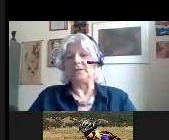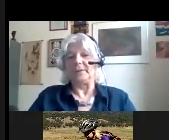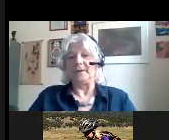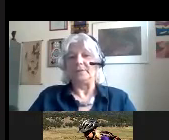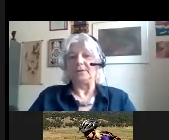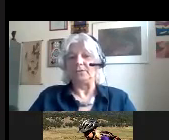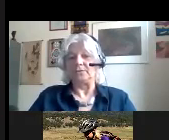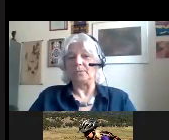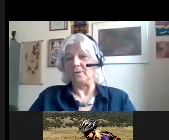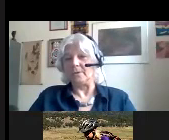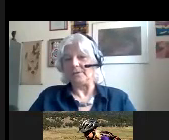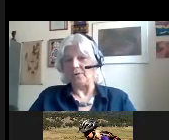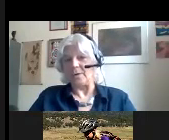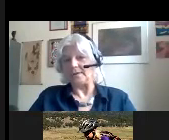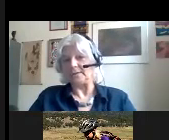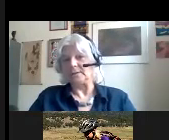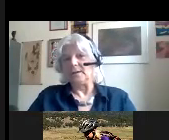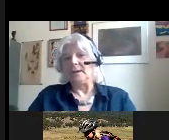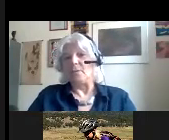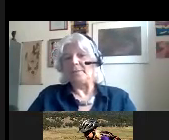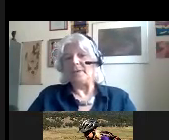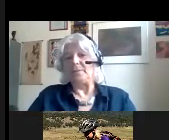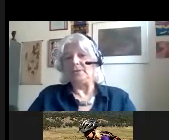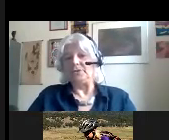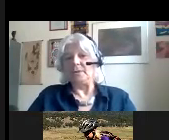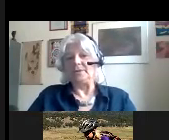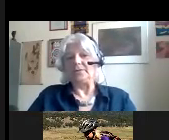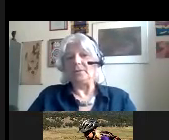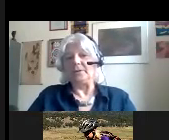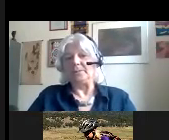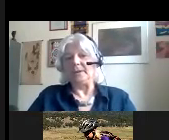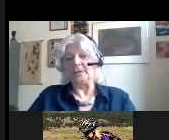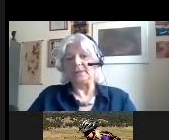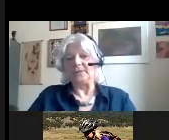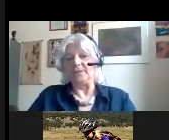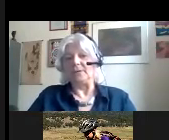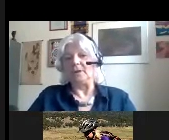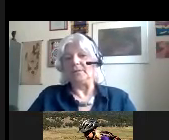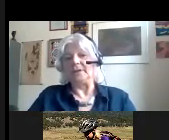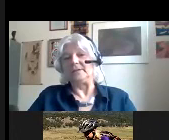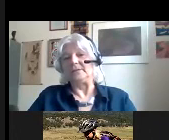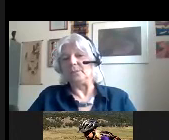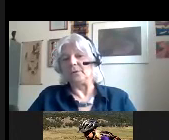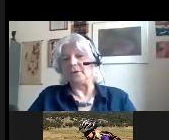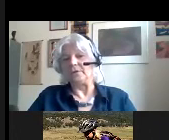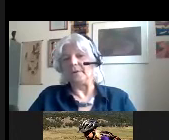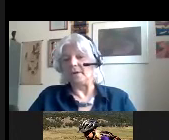paid, most dangerous work throughout the US, and white people enjoy plentiful and inexpensive food, clothing, and consumer goods because of